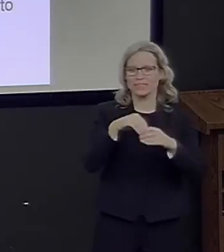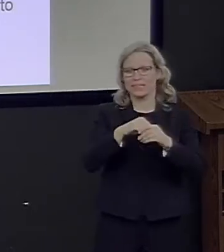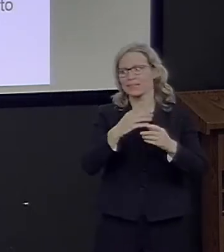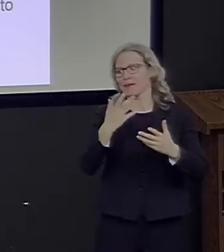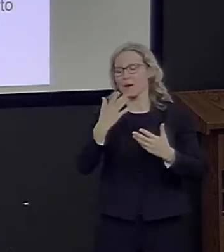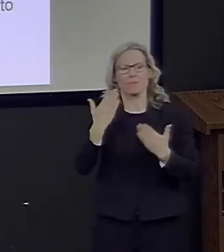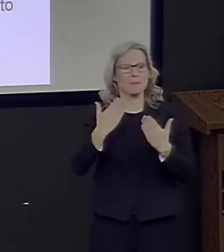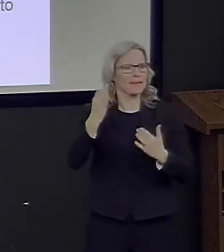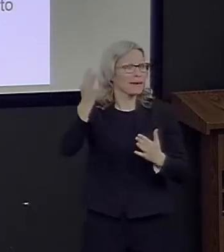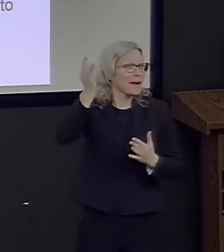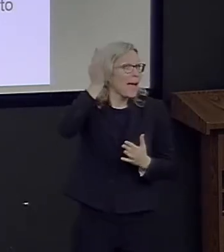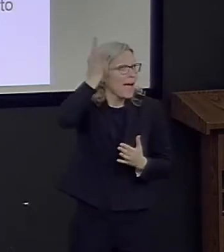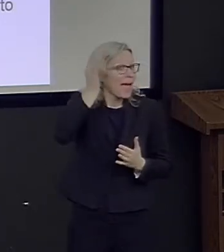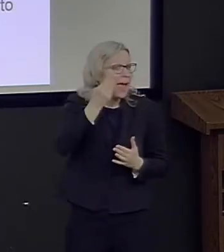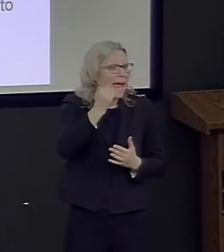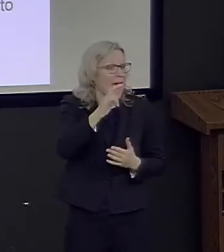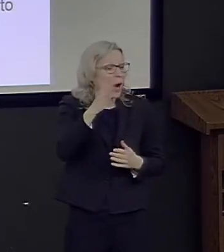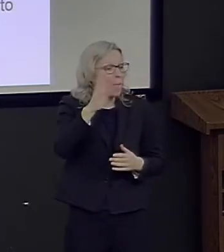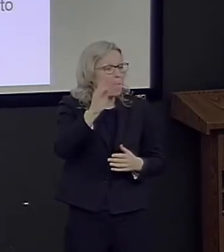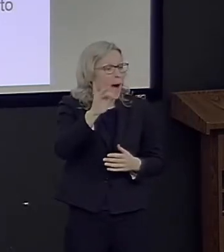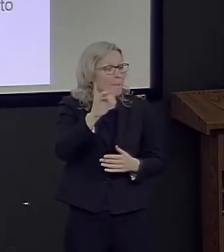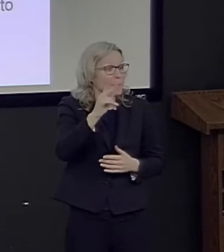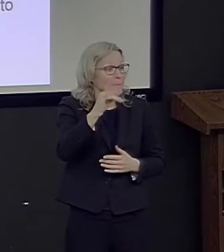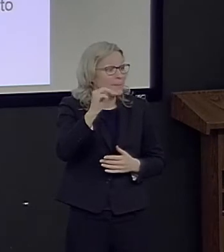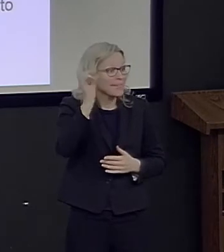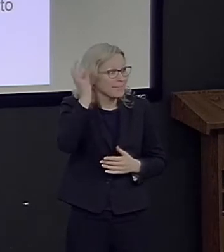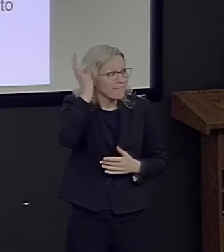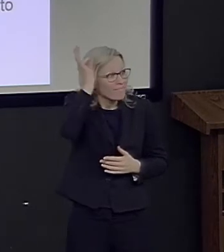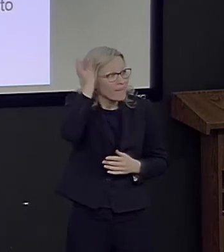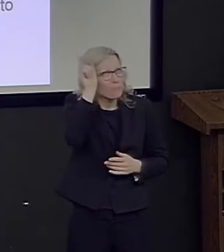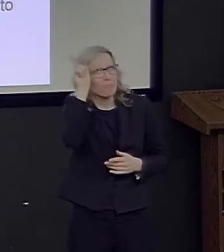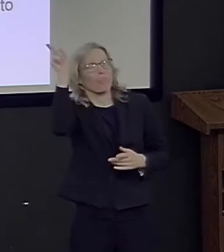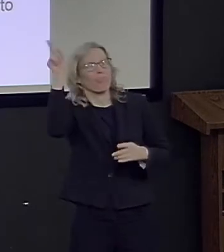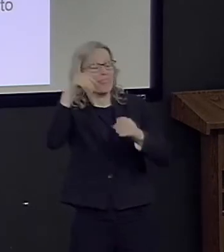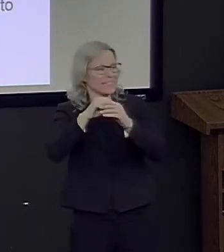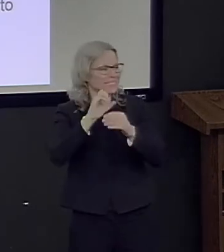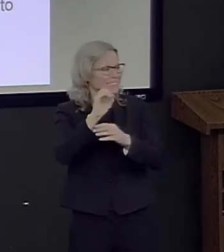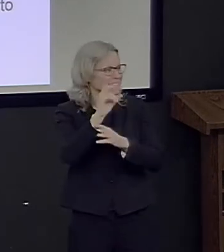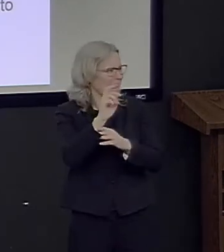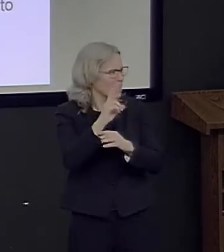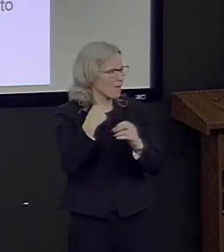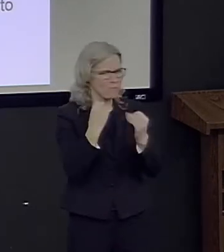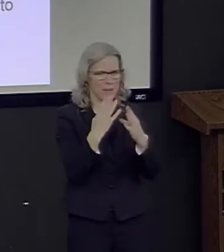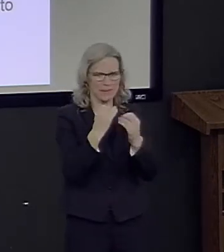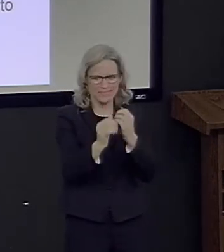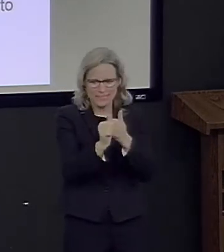into the center of the bore. The dangers of functional magnetic resonance imaging having to do with the high magnetic field